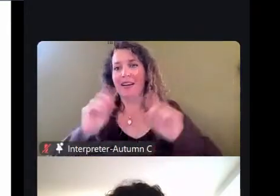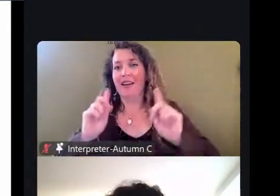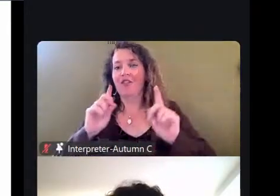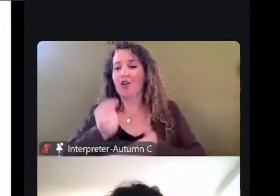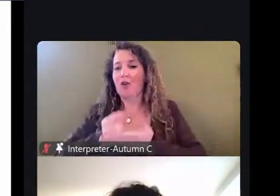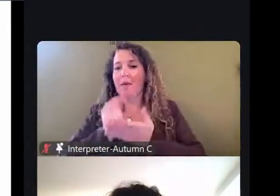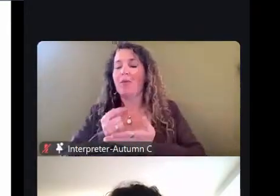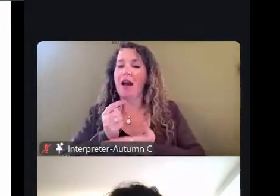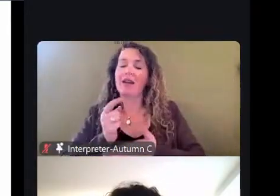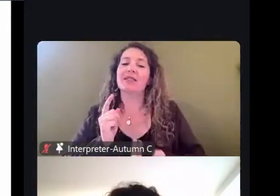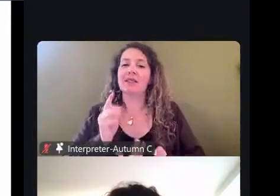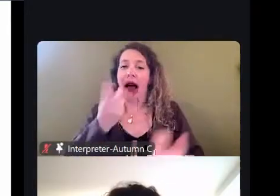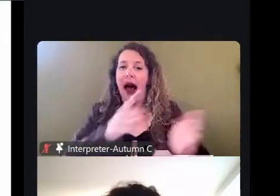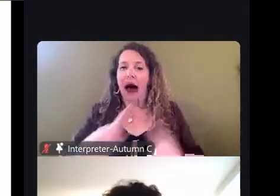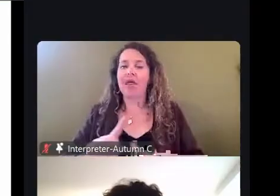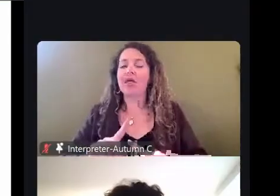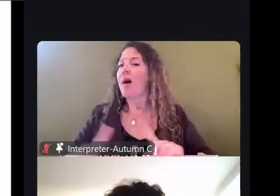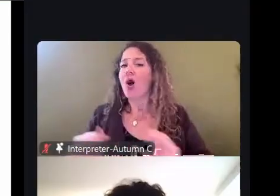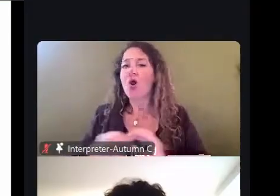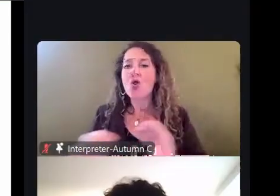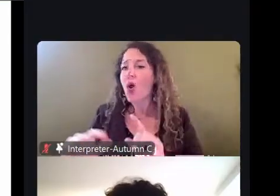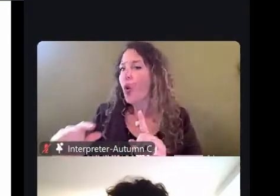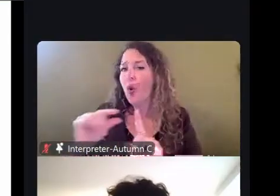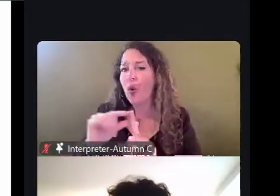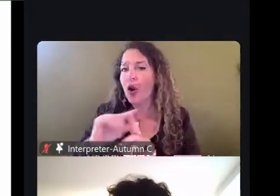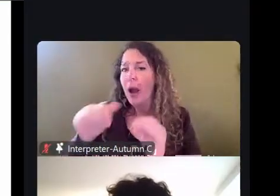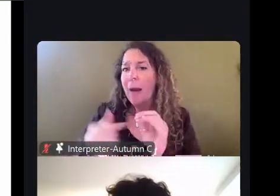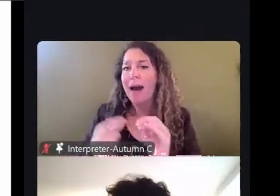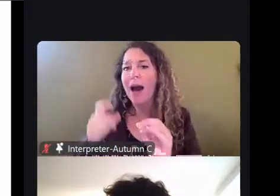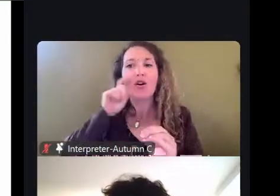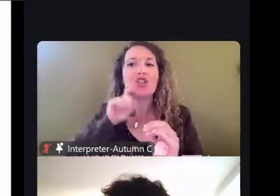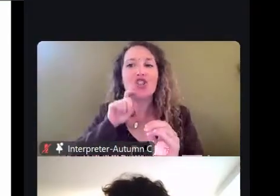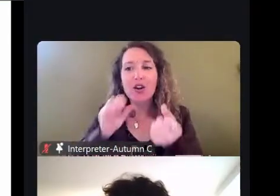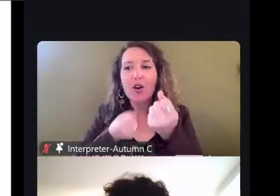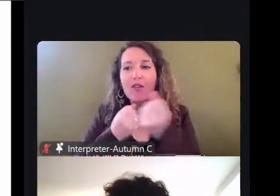not a single word about gender affirming care or supporting the GSM